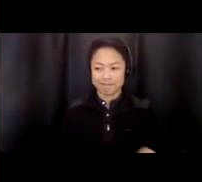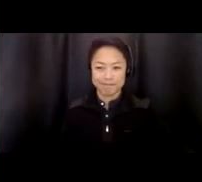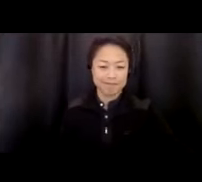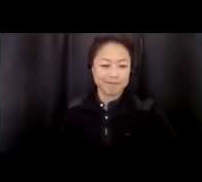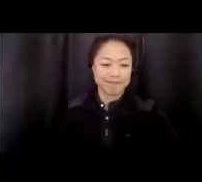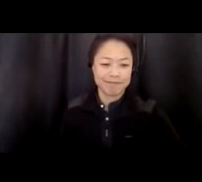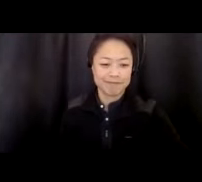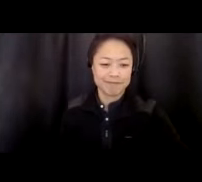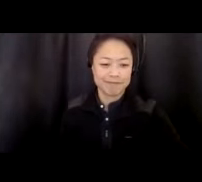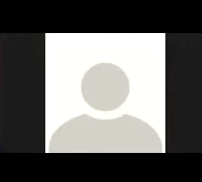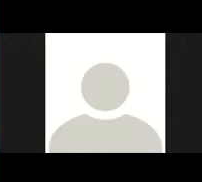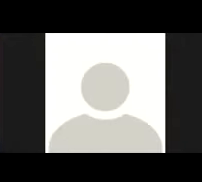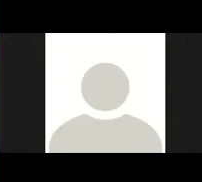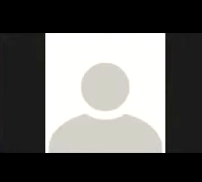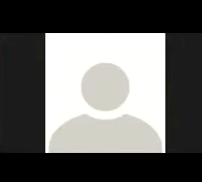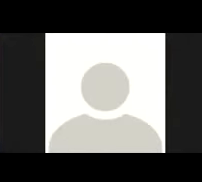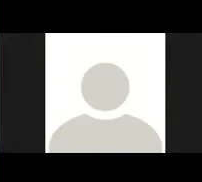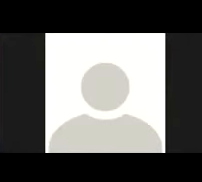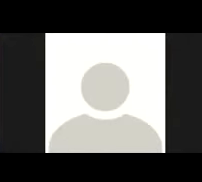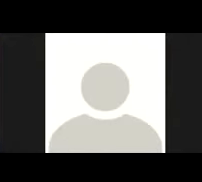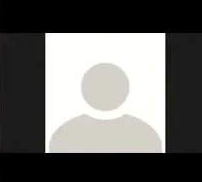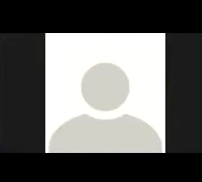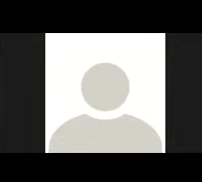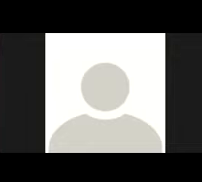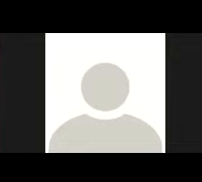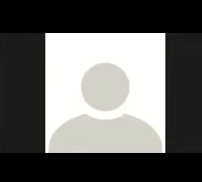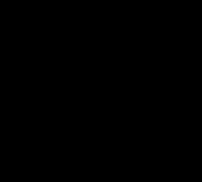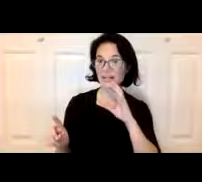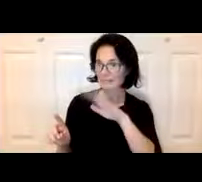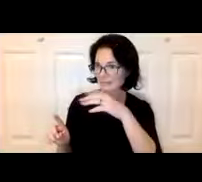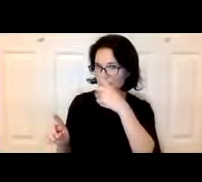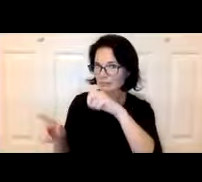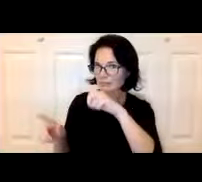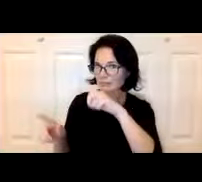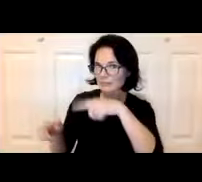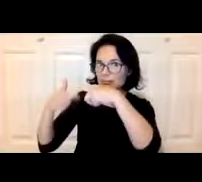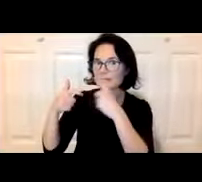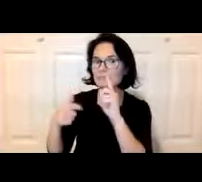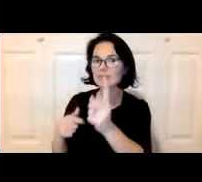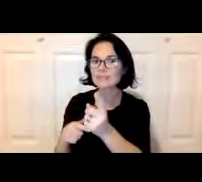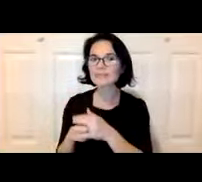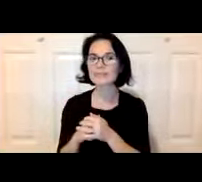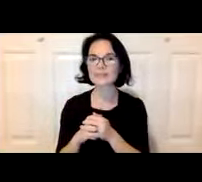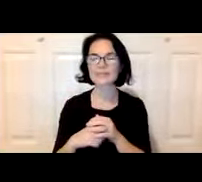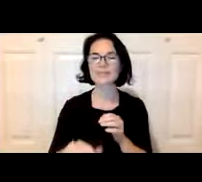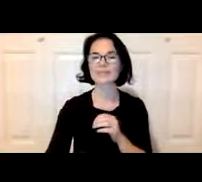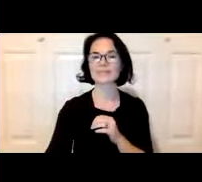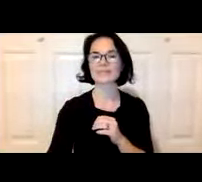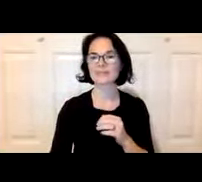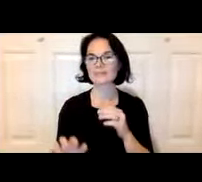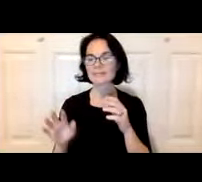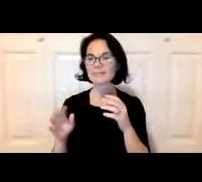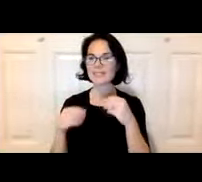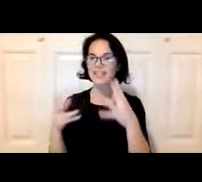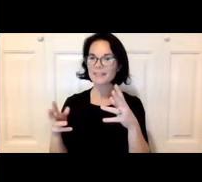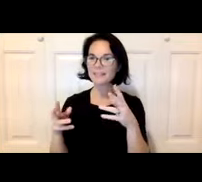Ate Janette do you mind pausing real quick for the interpreters to switch?